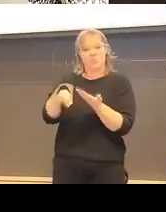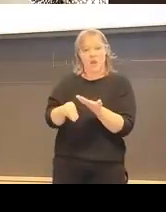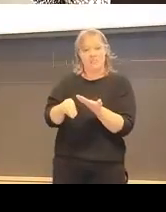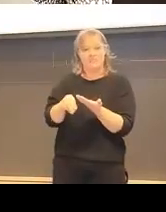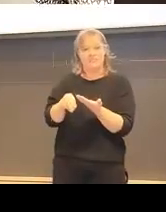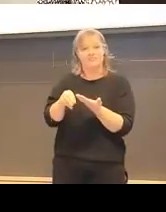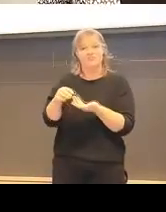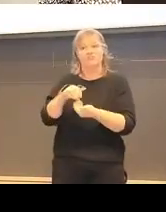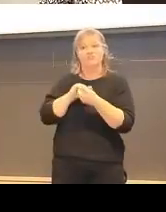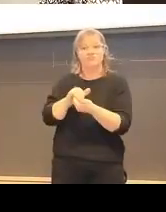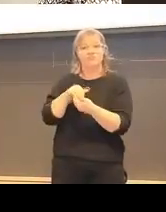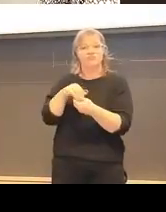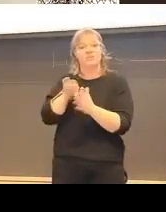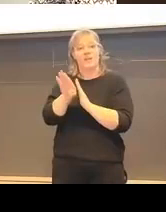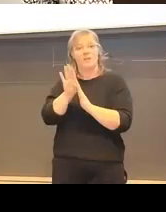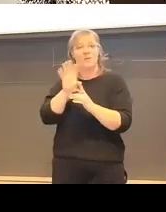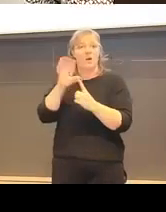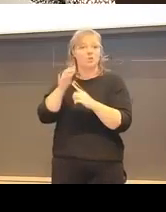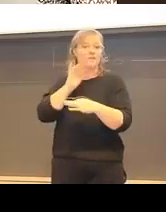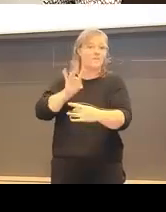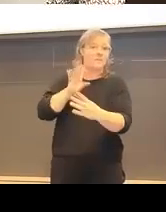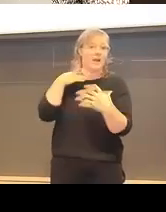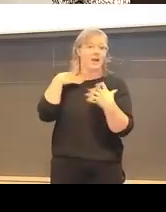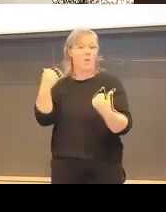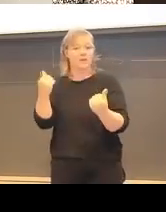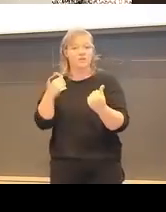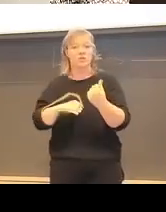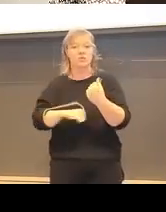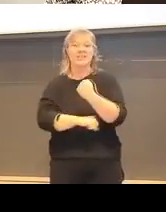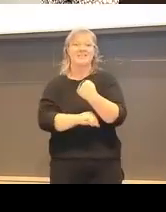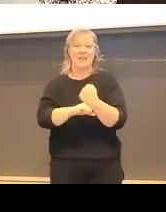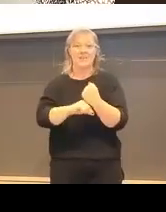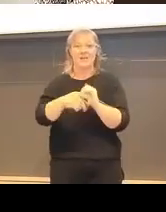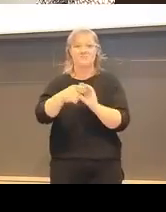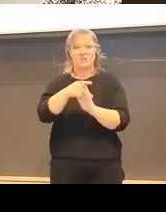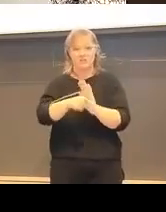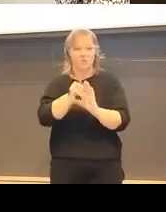culture of feedback and wellness using systemic principles in order to enhance the elements of